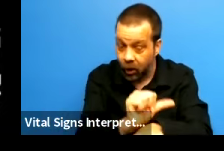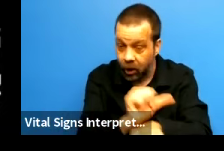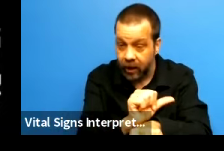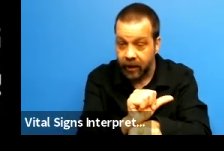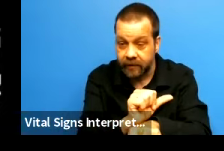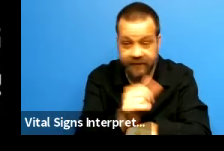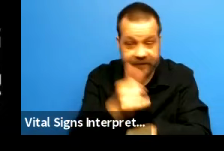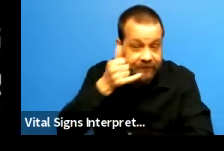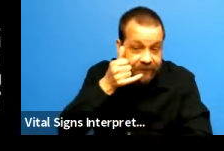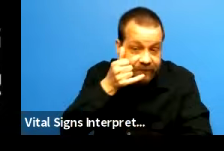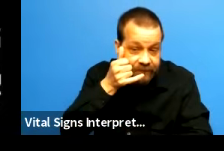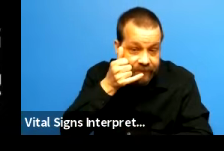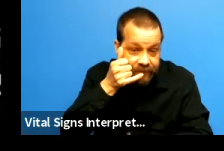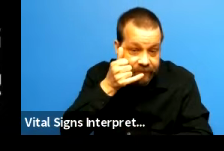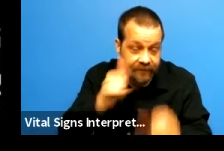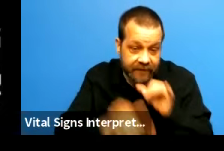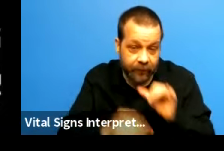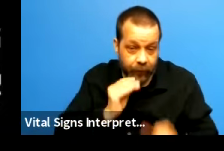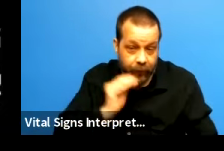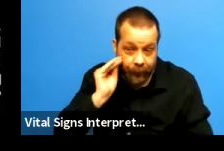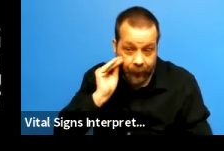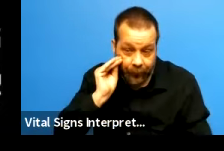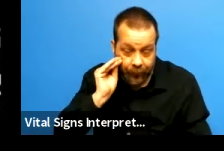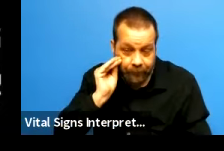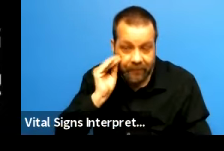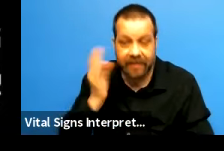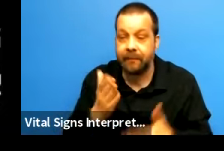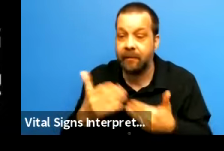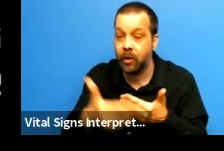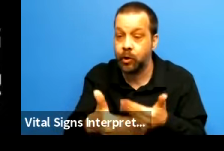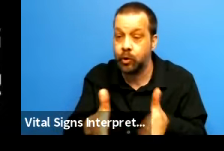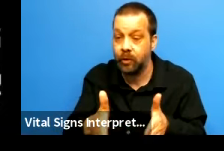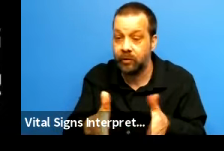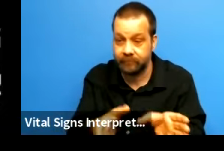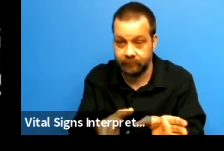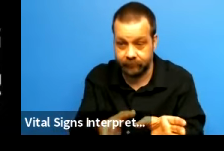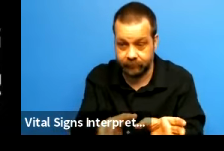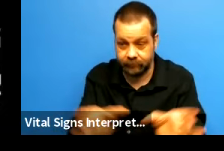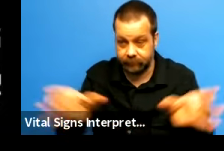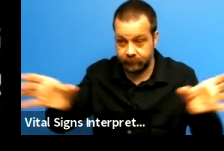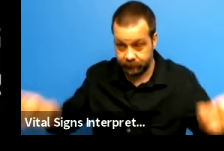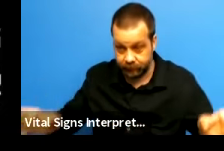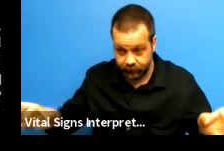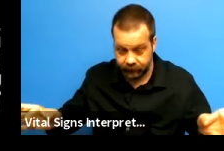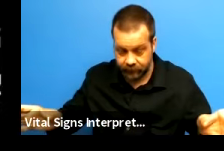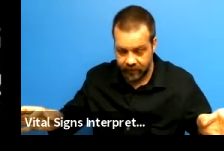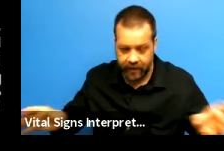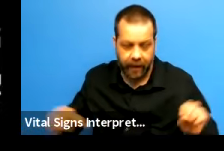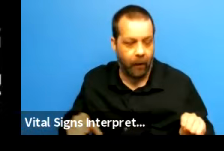There are folks who have worked in closed offices.